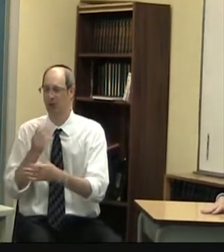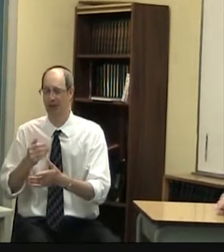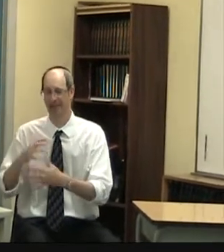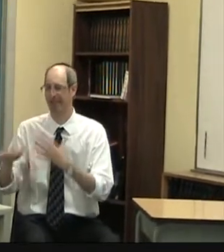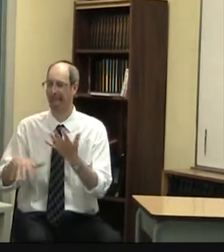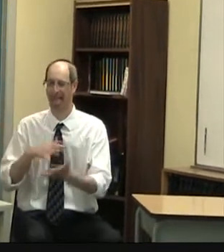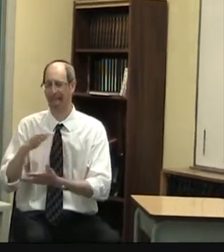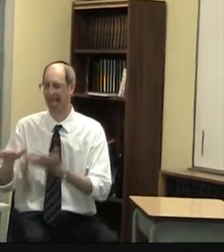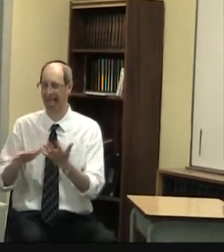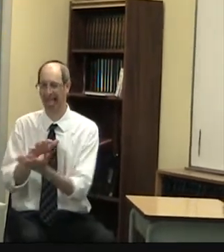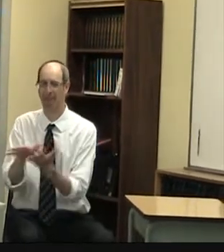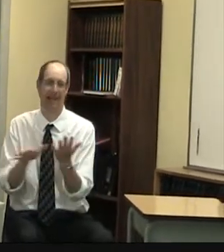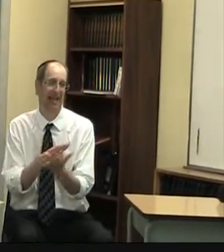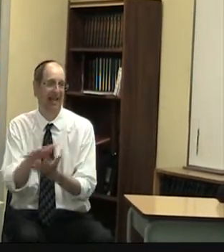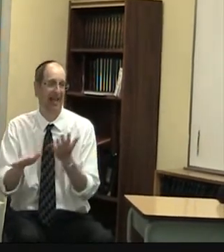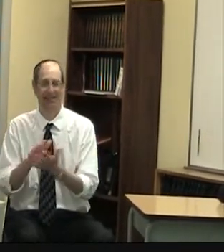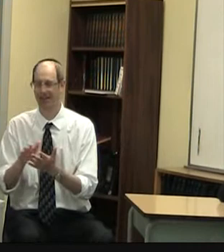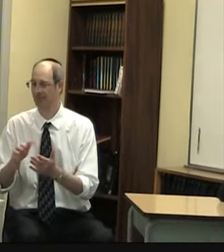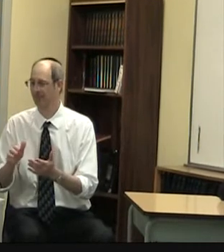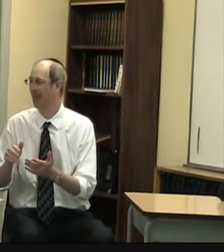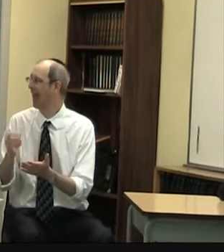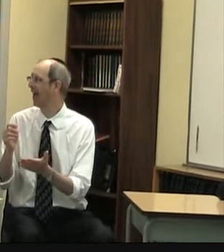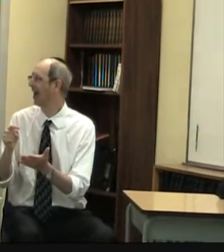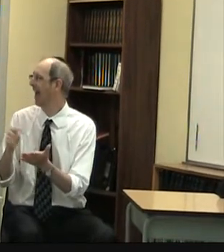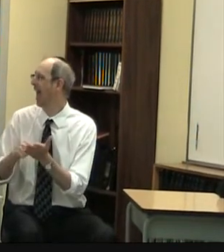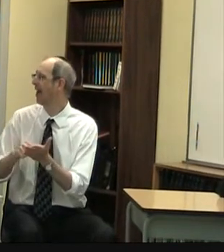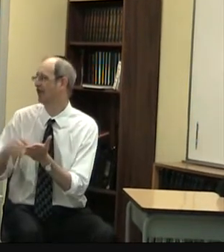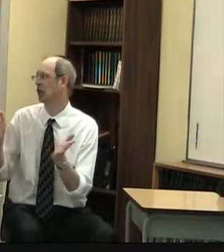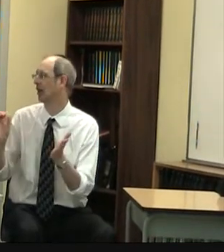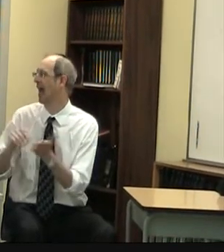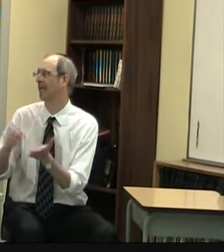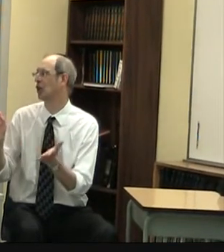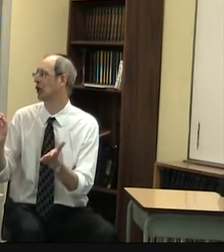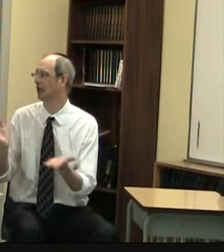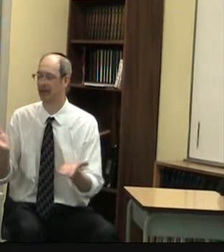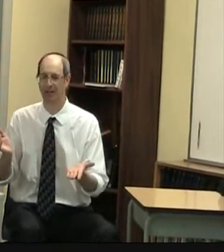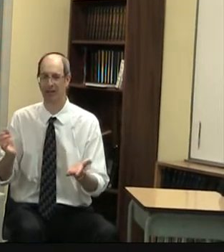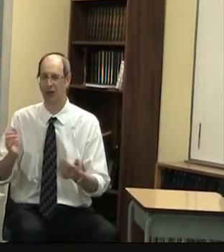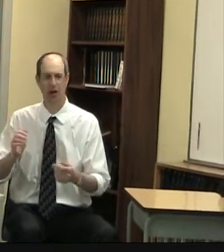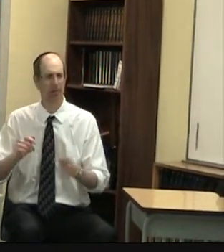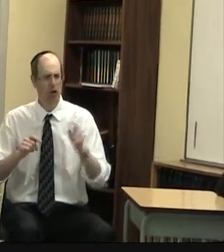michelle there's a lot of heaven and a few nuts are the same thing you guys are so lucky what do they see